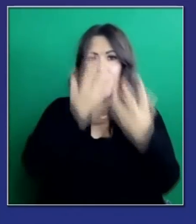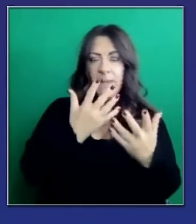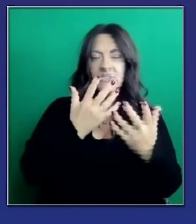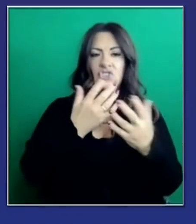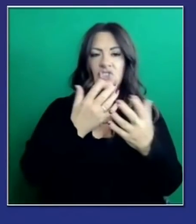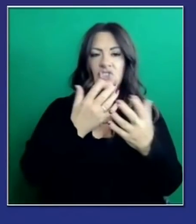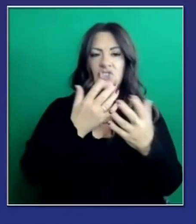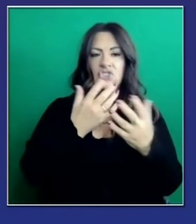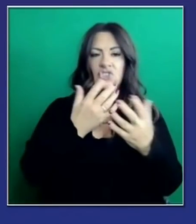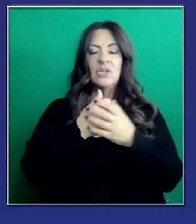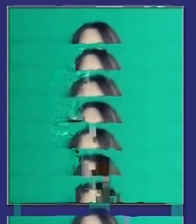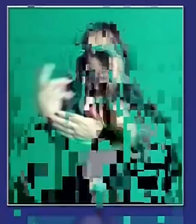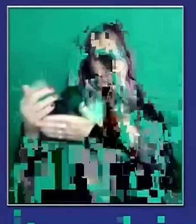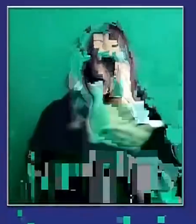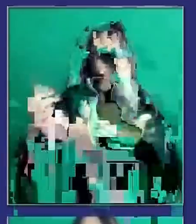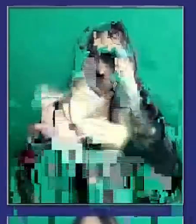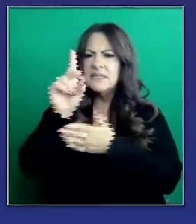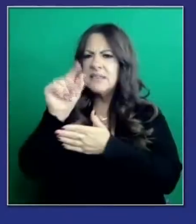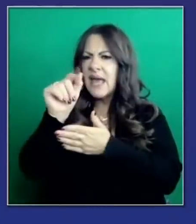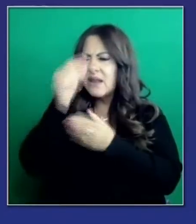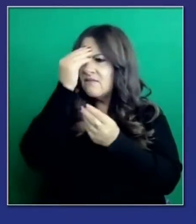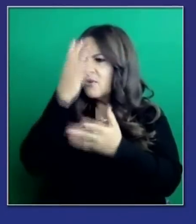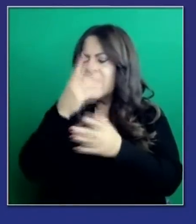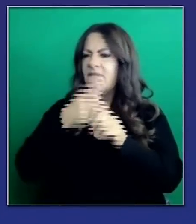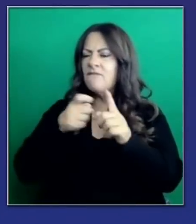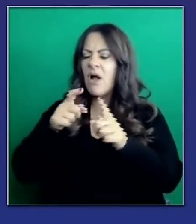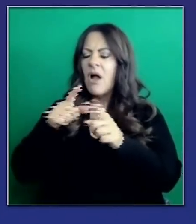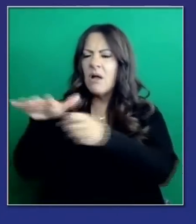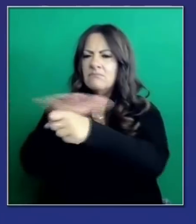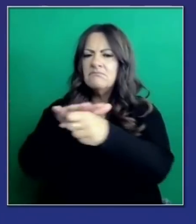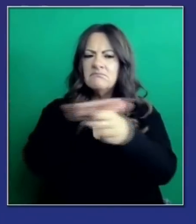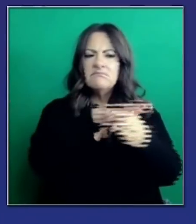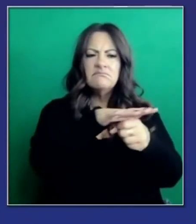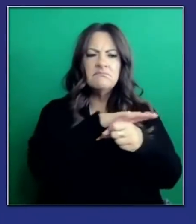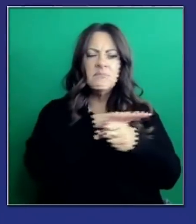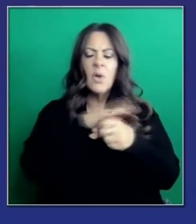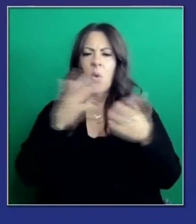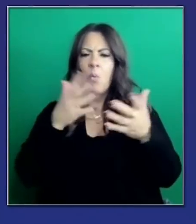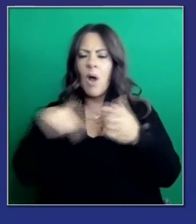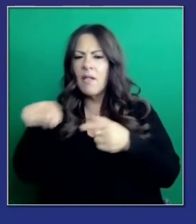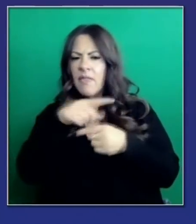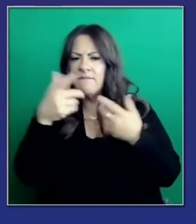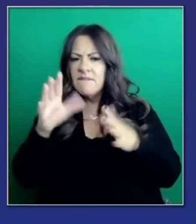WE HAVEN'T KNOWLEDGED TO THIS PILOT PHASE.